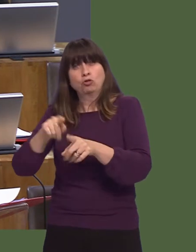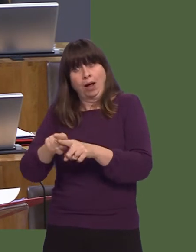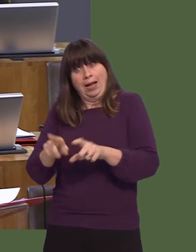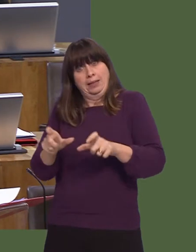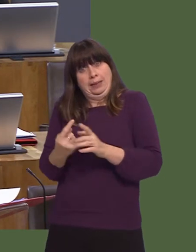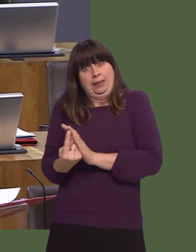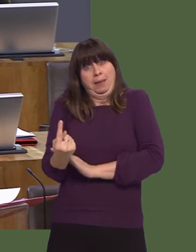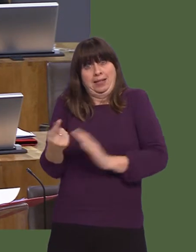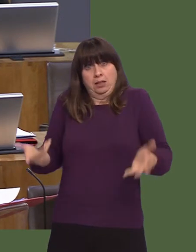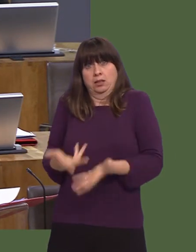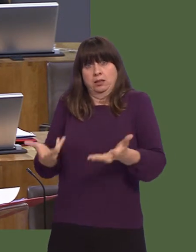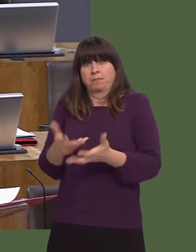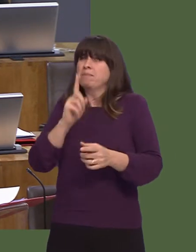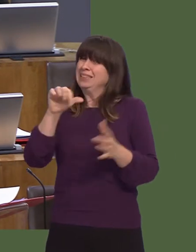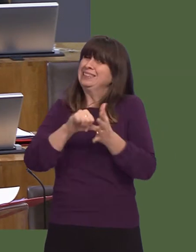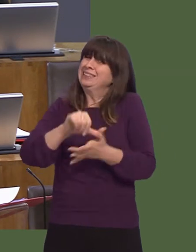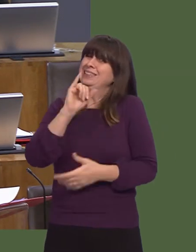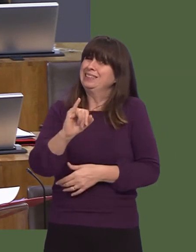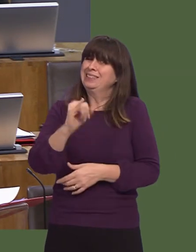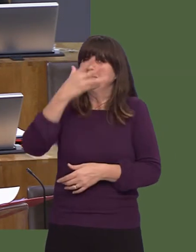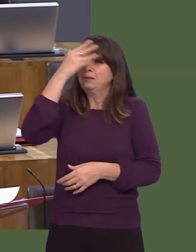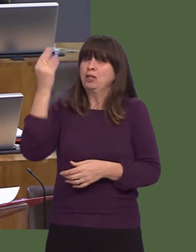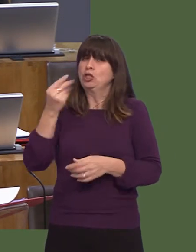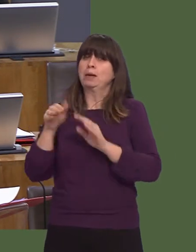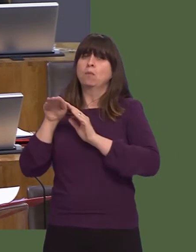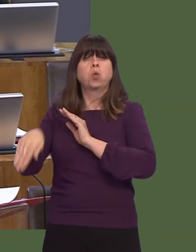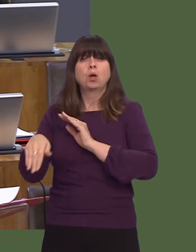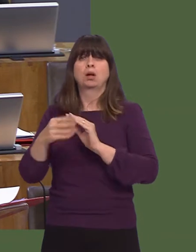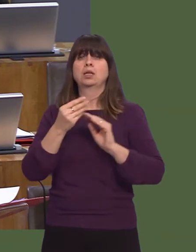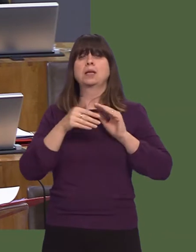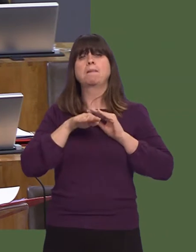way and at the same rate. And so we know that people's needs will change over time, and